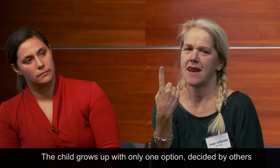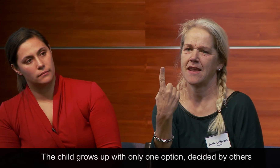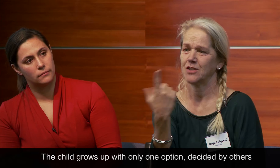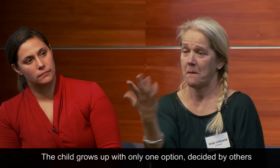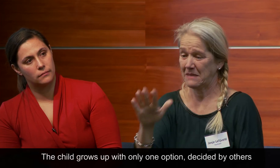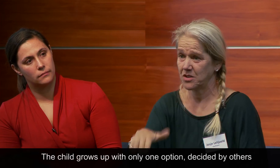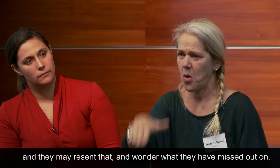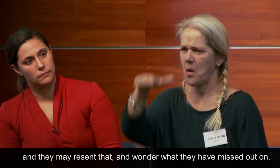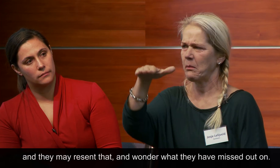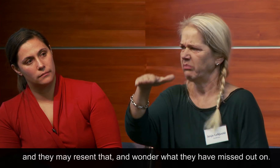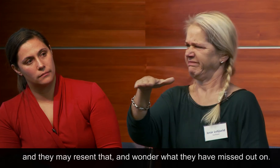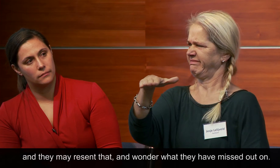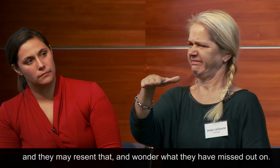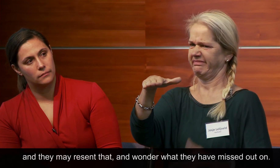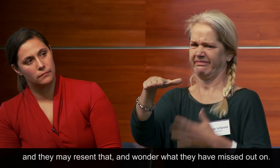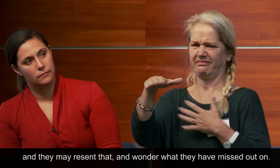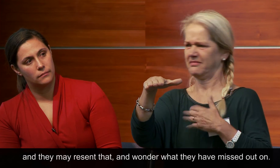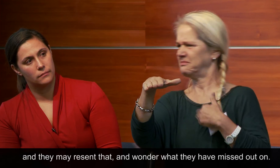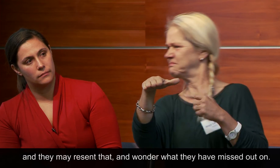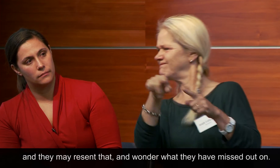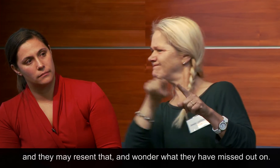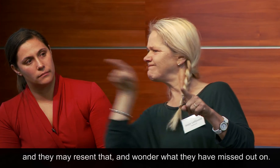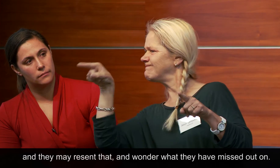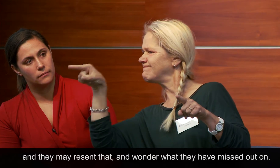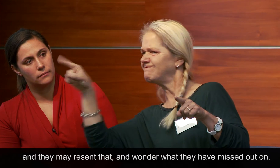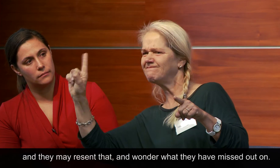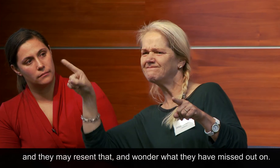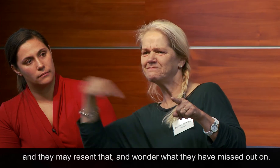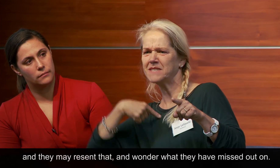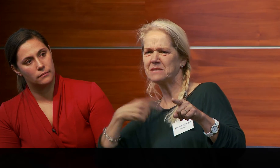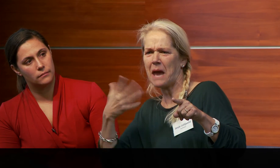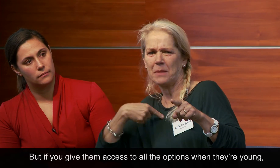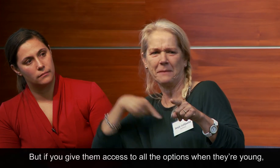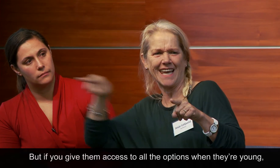by others and they may resent that, and wonder what they have missed out on. But if you give